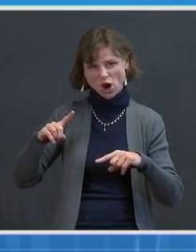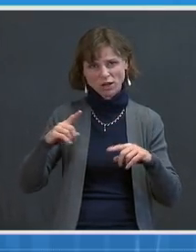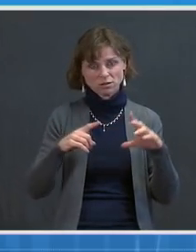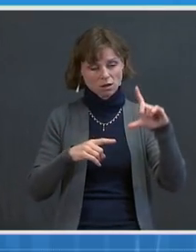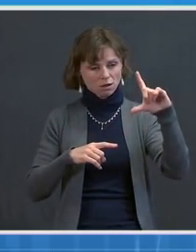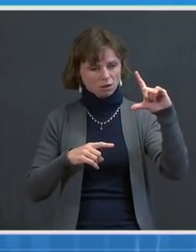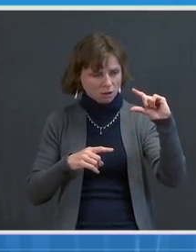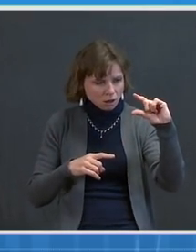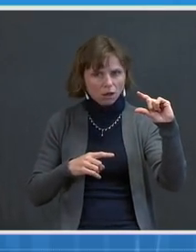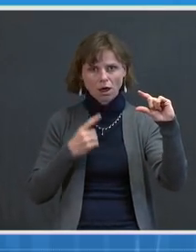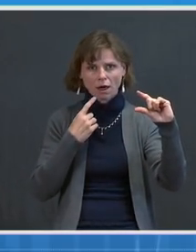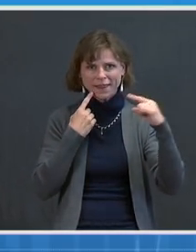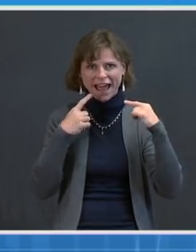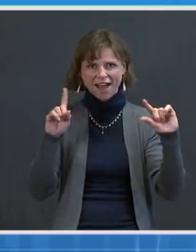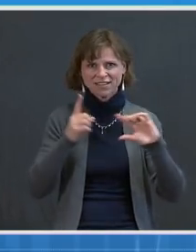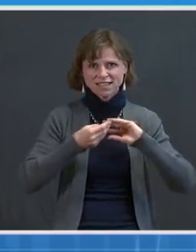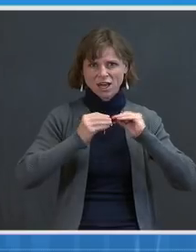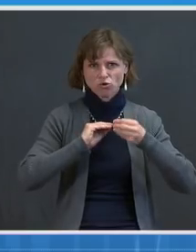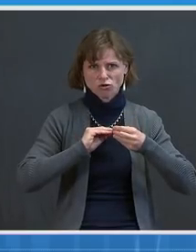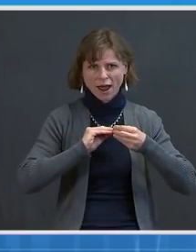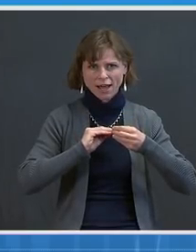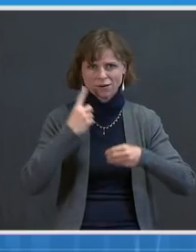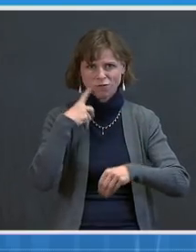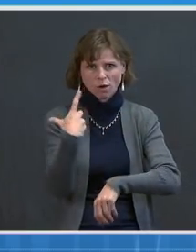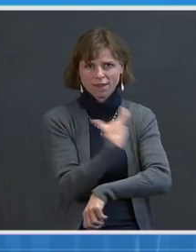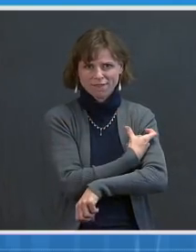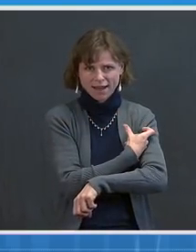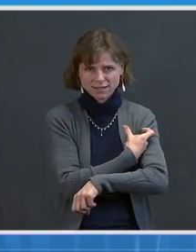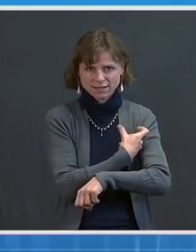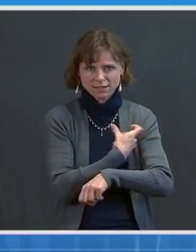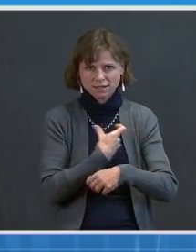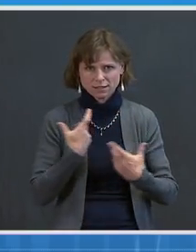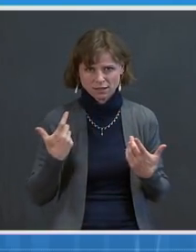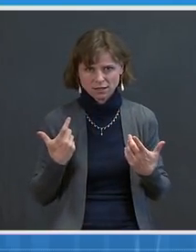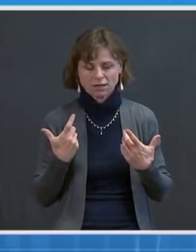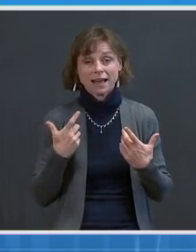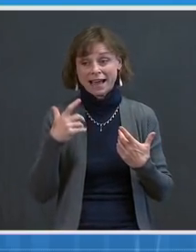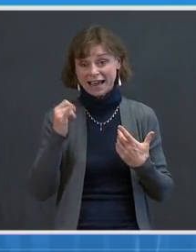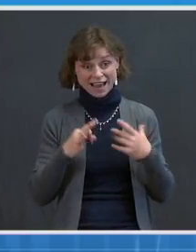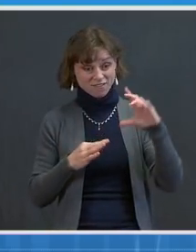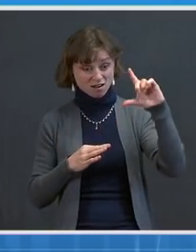the efficacy of vaccine-induced antibodies. And if it diminishes it by several fold,